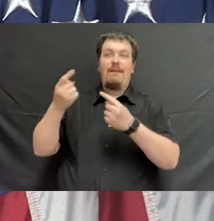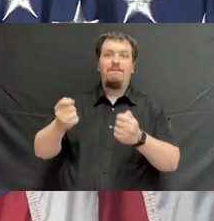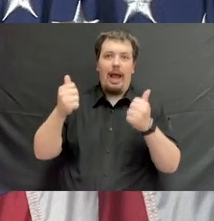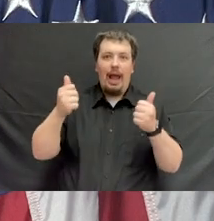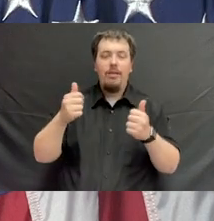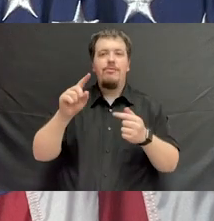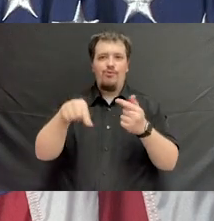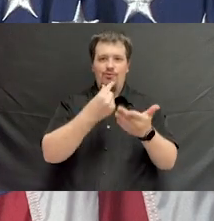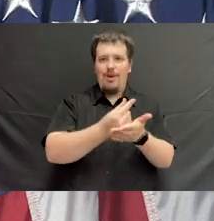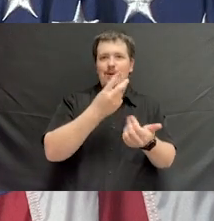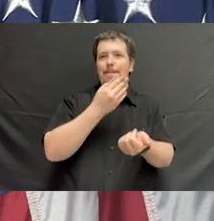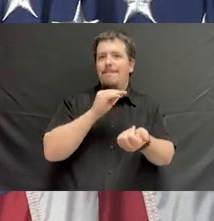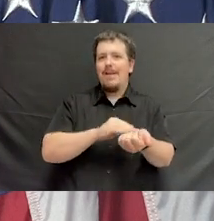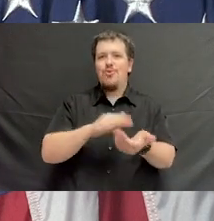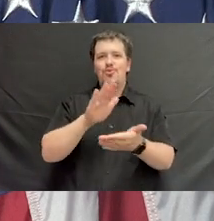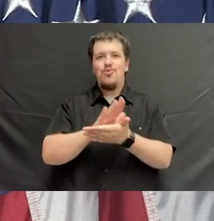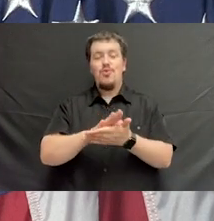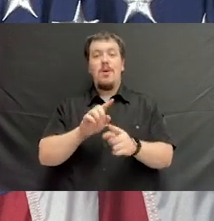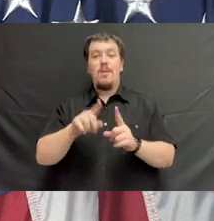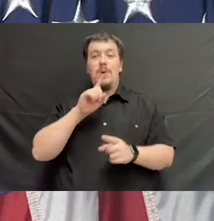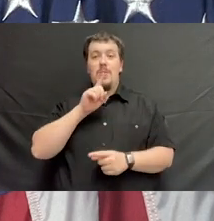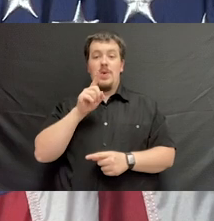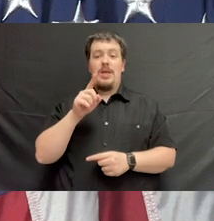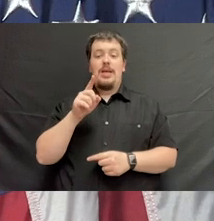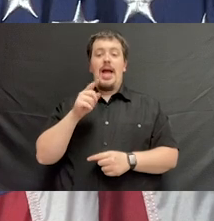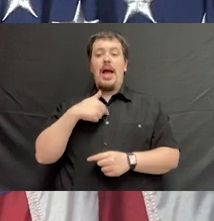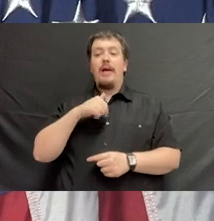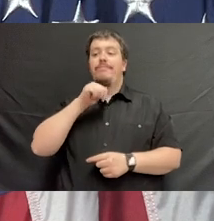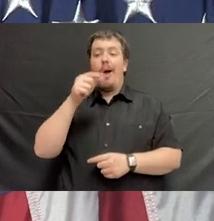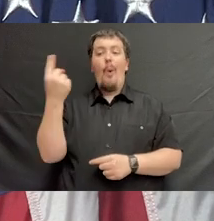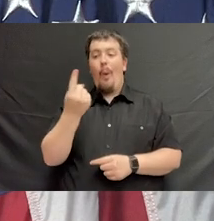since graduation from medical school. And it's something that I have not always